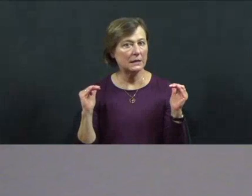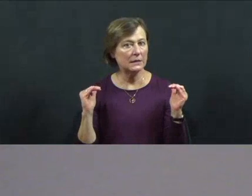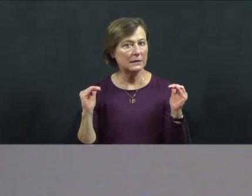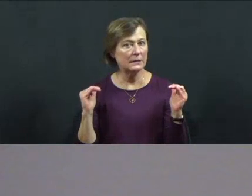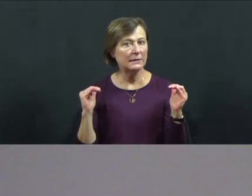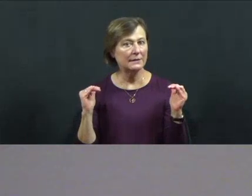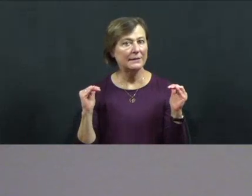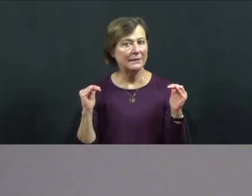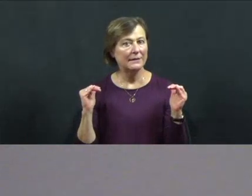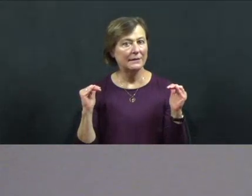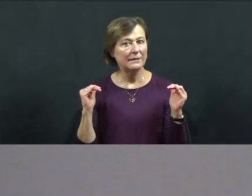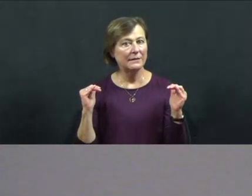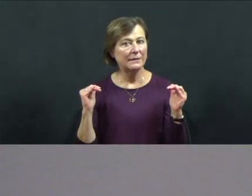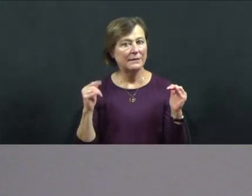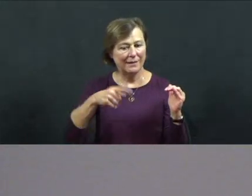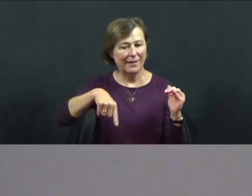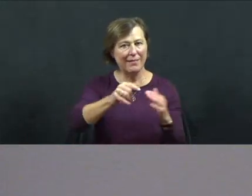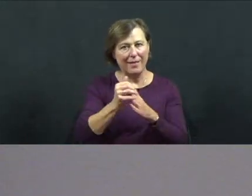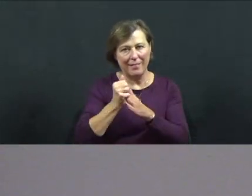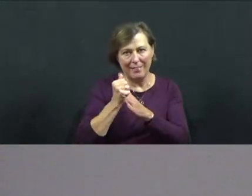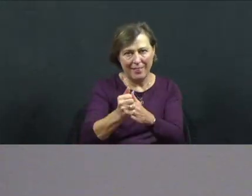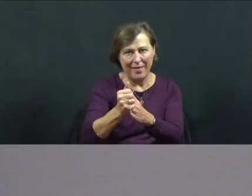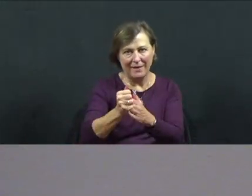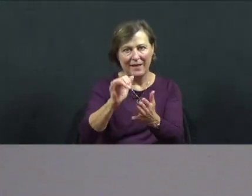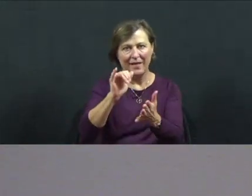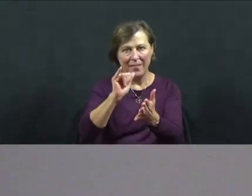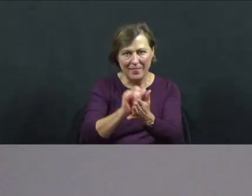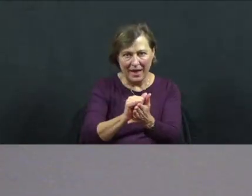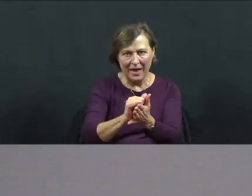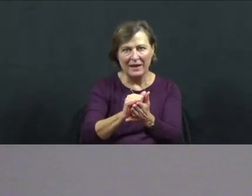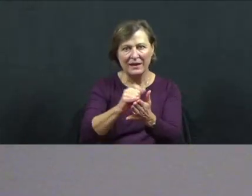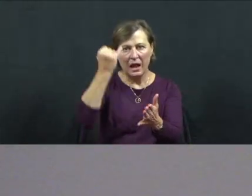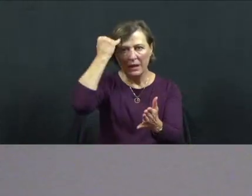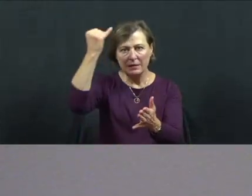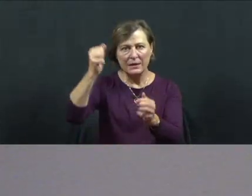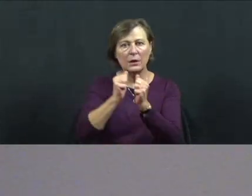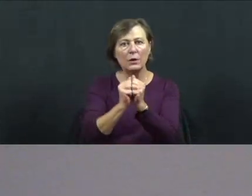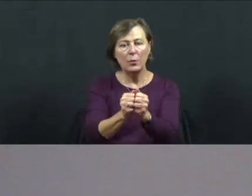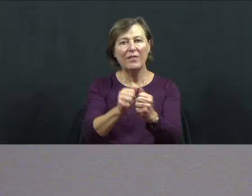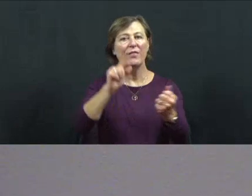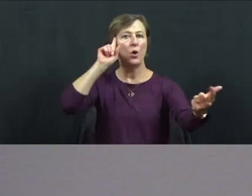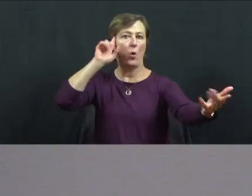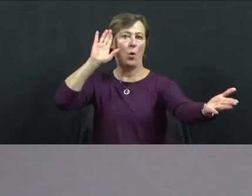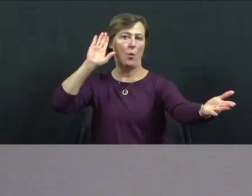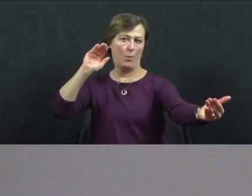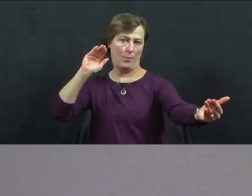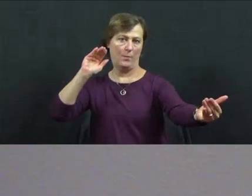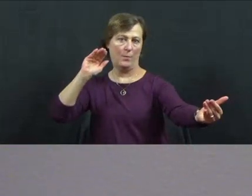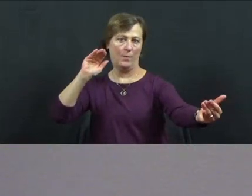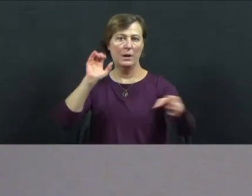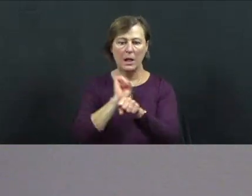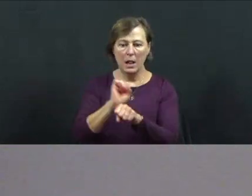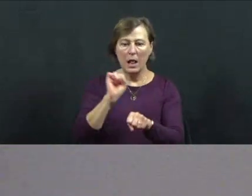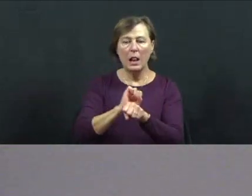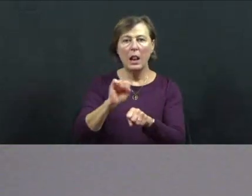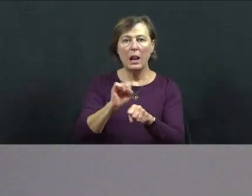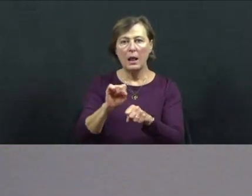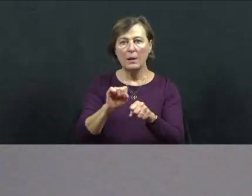they led that charge with hope. The labor movements, the George Floyd